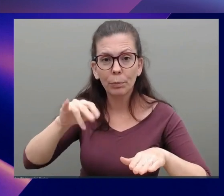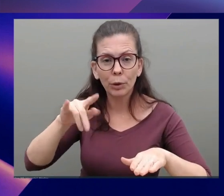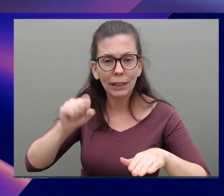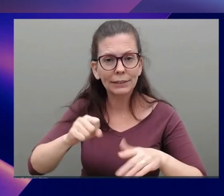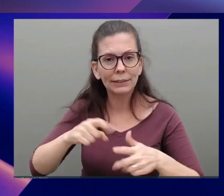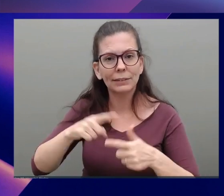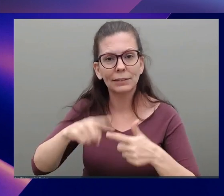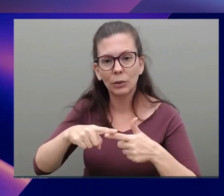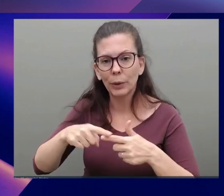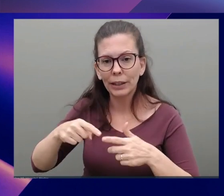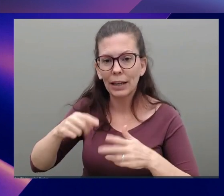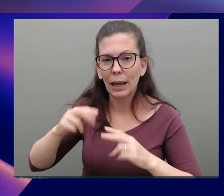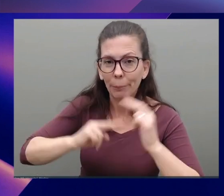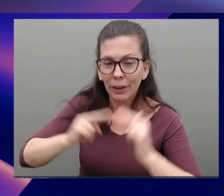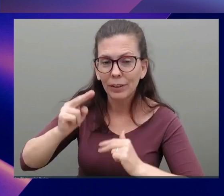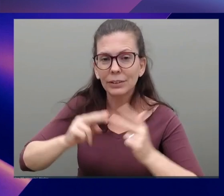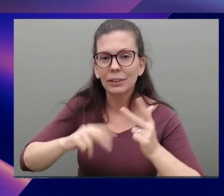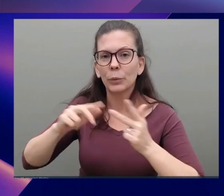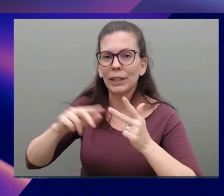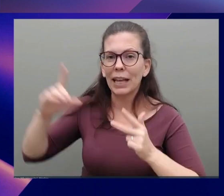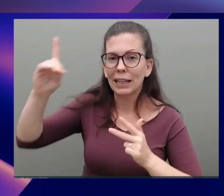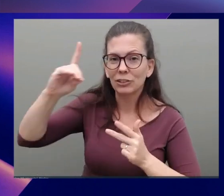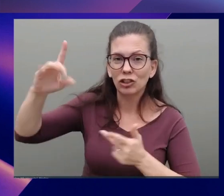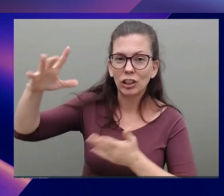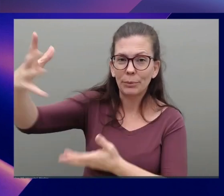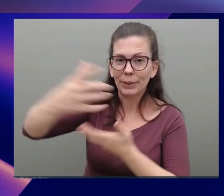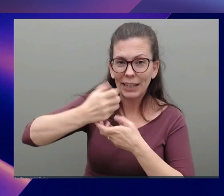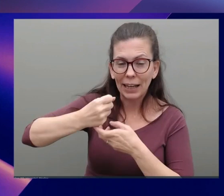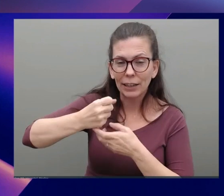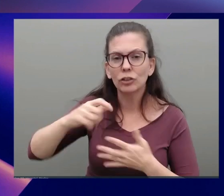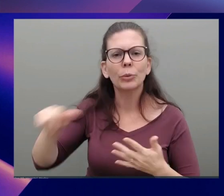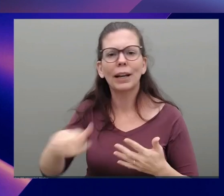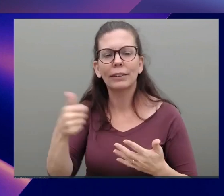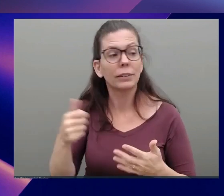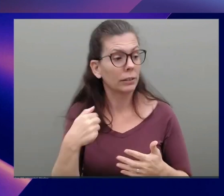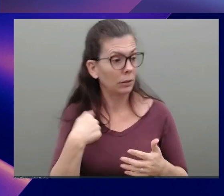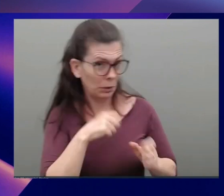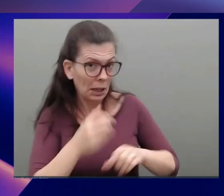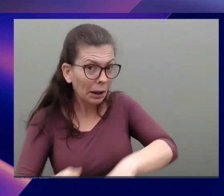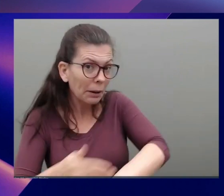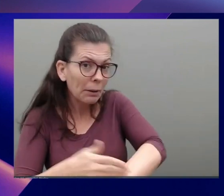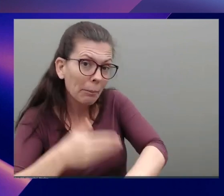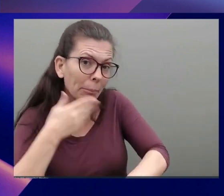We can get better on Cloud Practitioner and maybe try the certification exam.